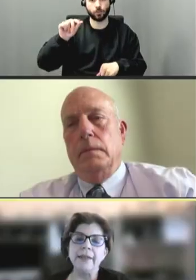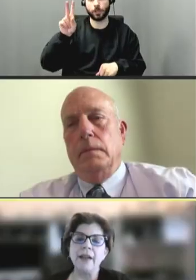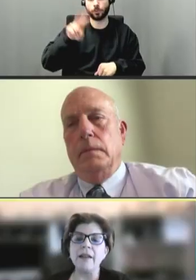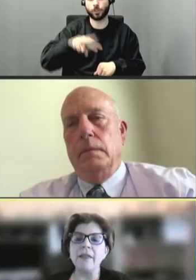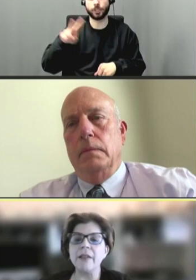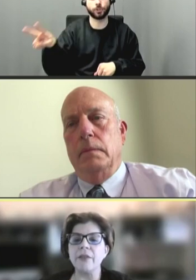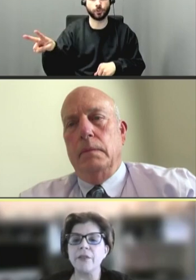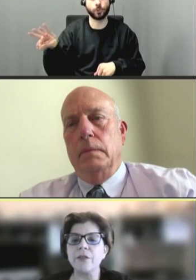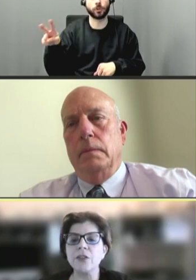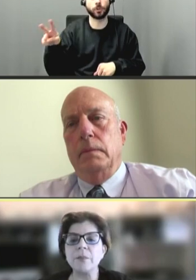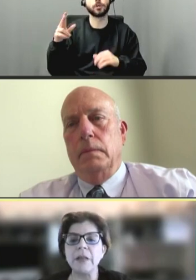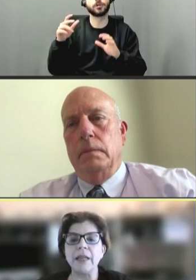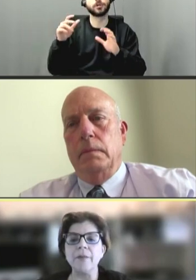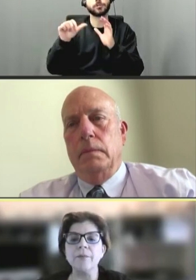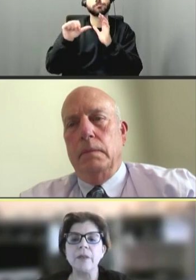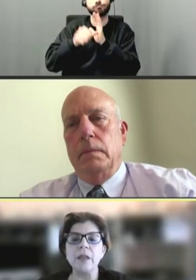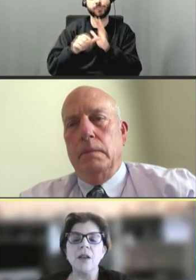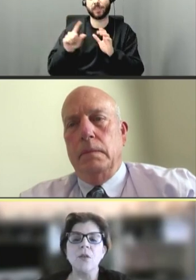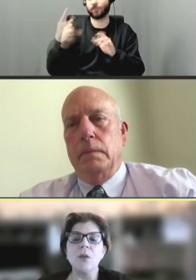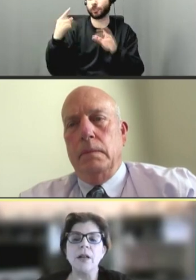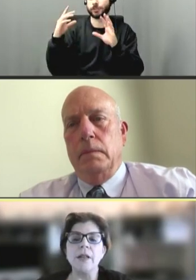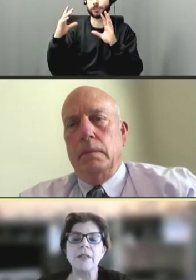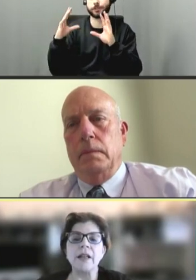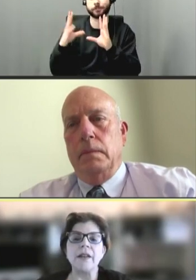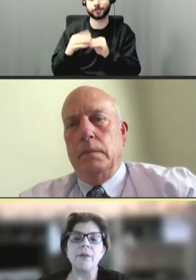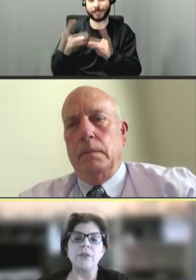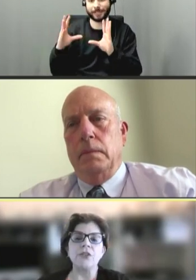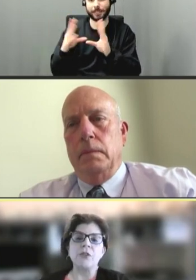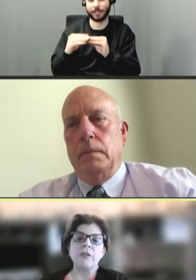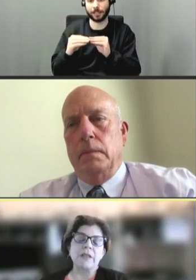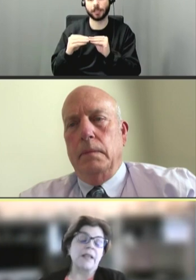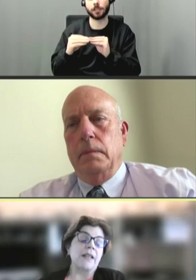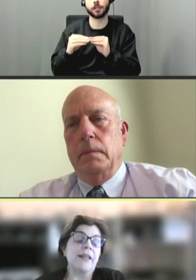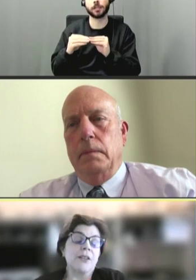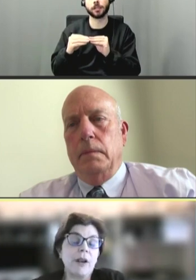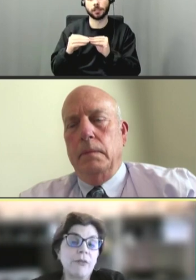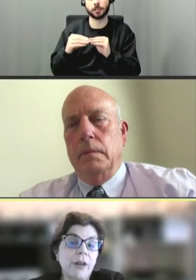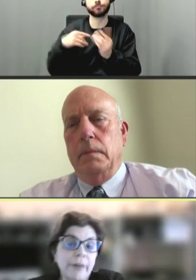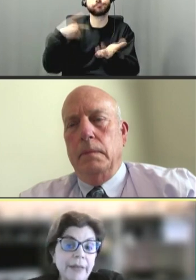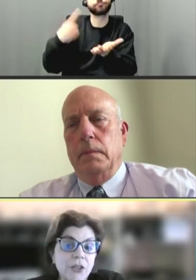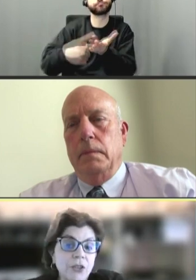And the highlight of the first meeting was, they were just discussing a draft recommendation